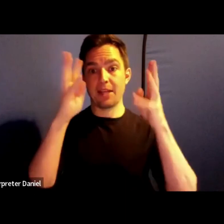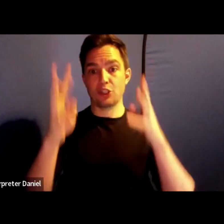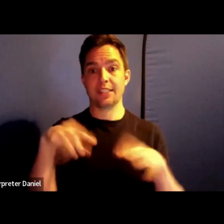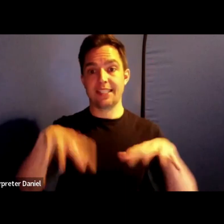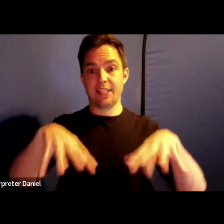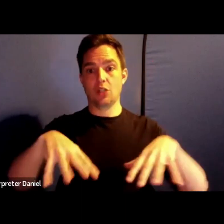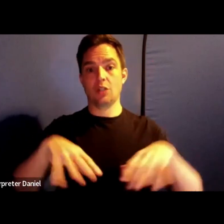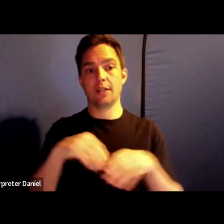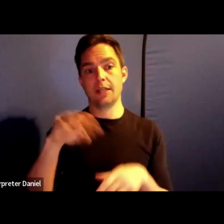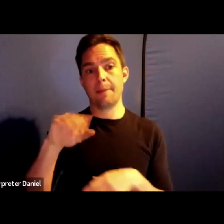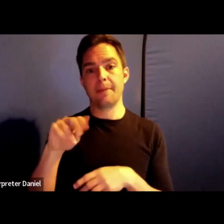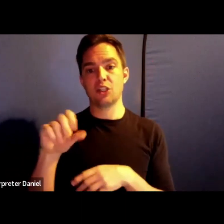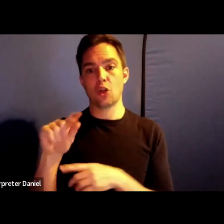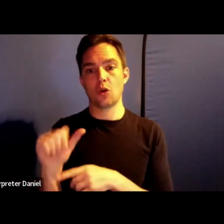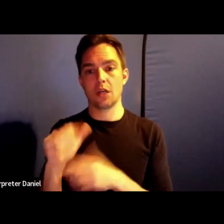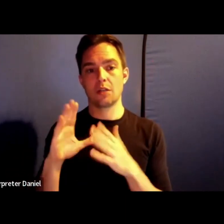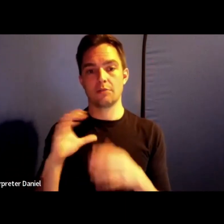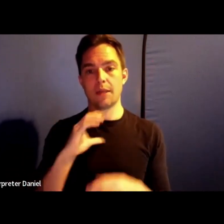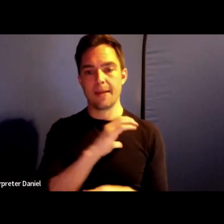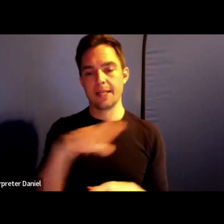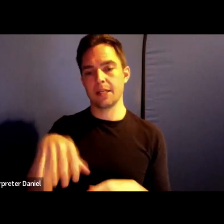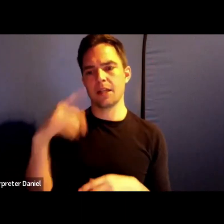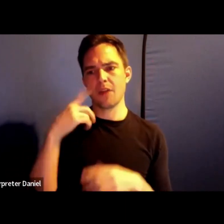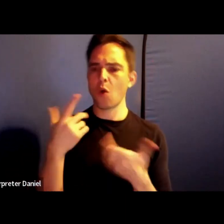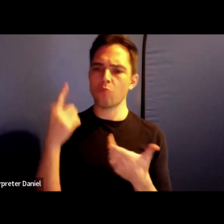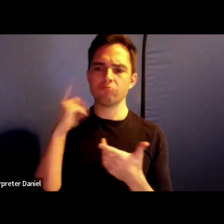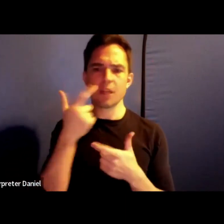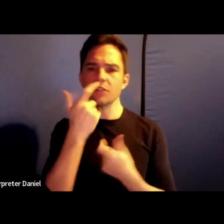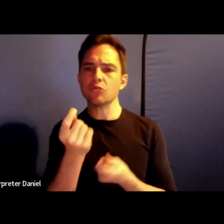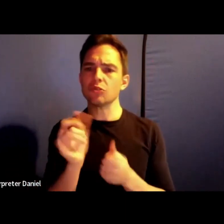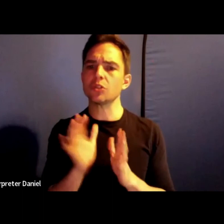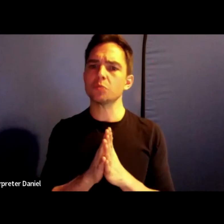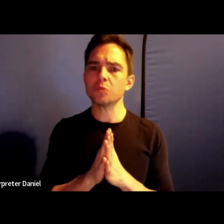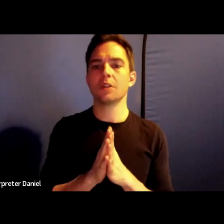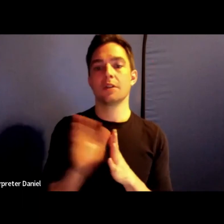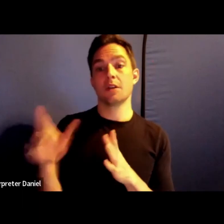Minnesota committee. And I thought that sounds interesting. They were they are putting